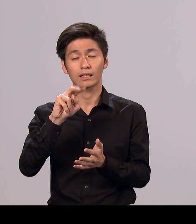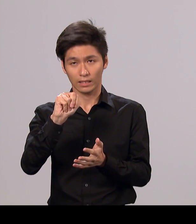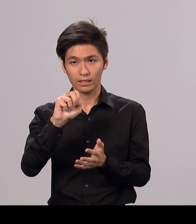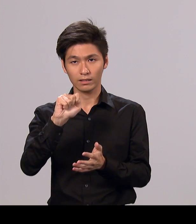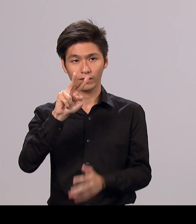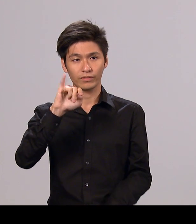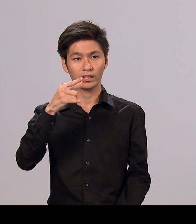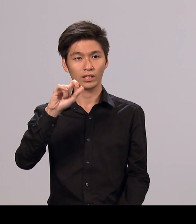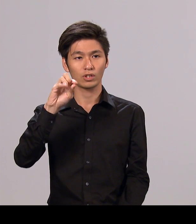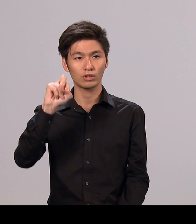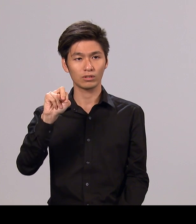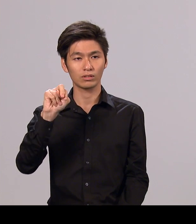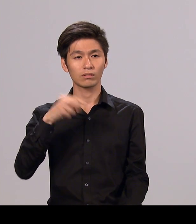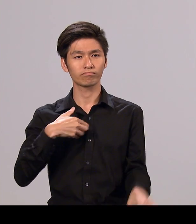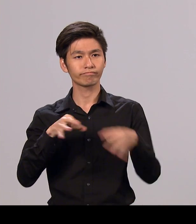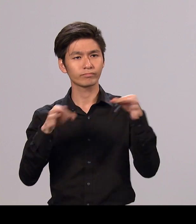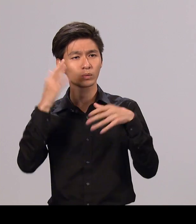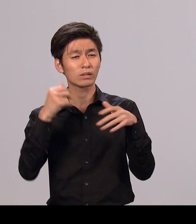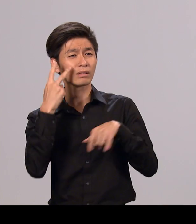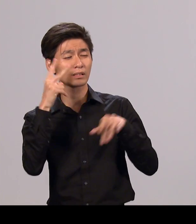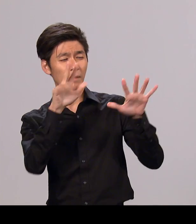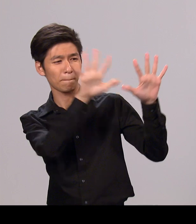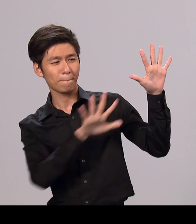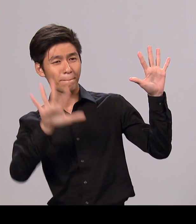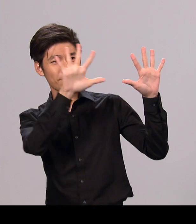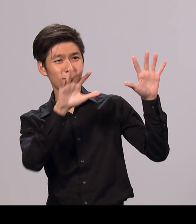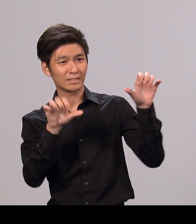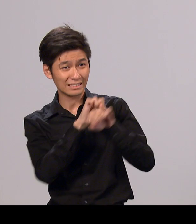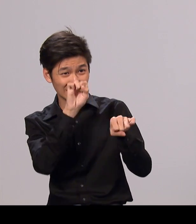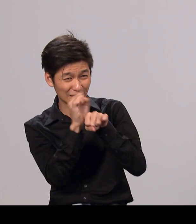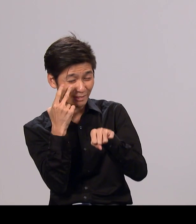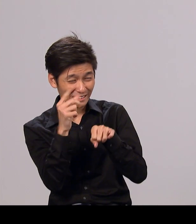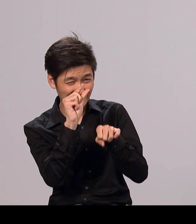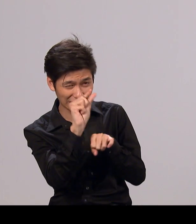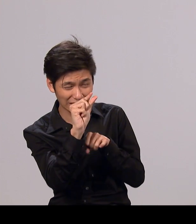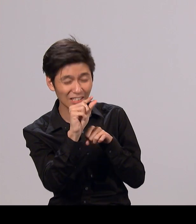I (will) explain why. You look at the map. Singapore is this little spot down here, a little red dot.